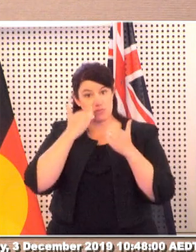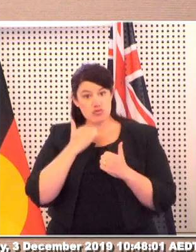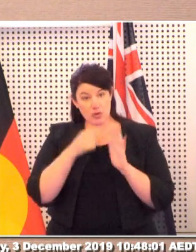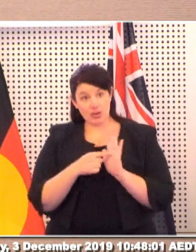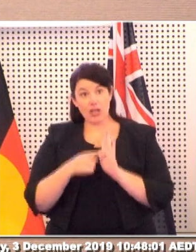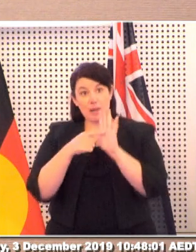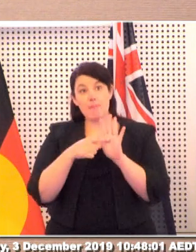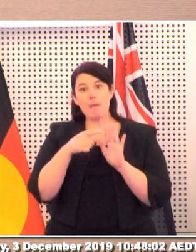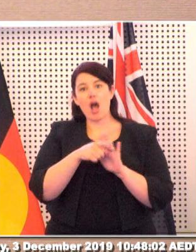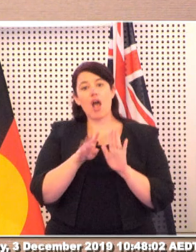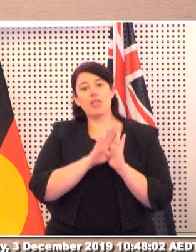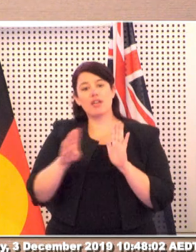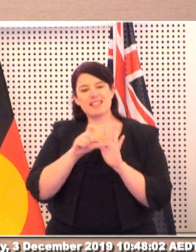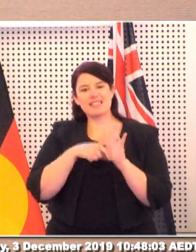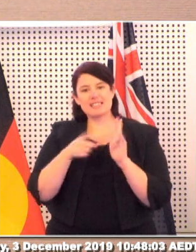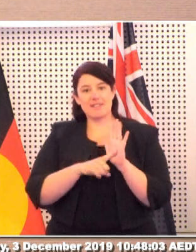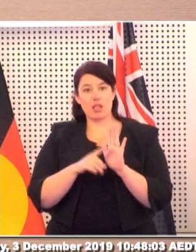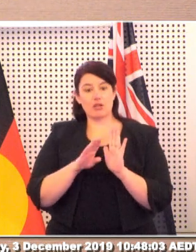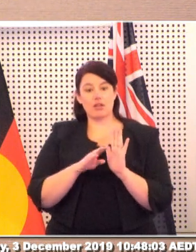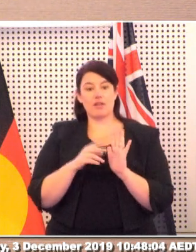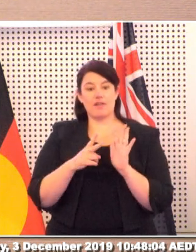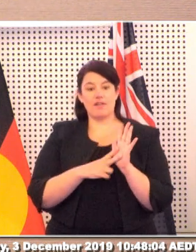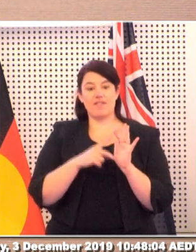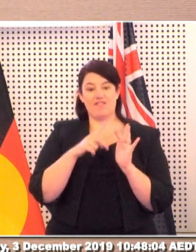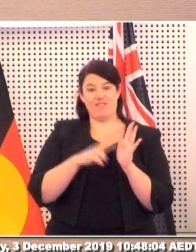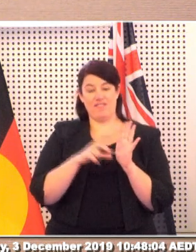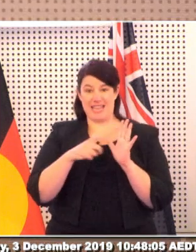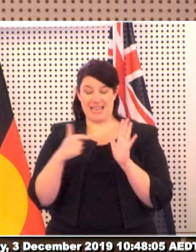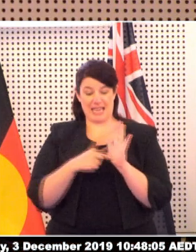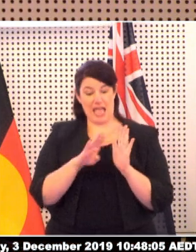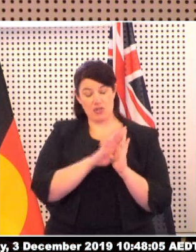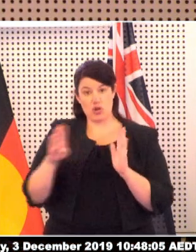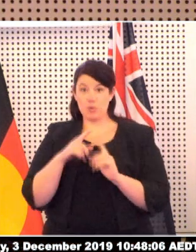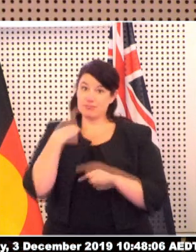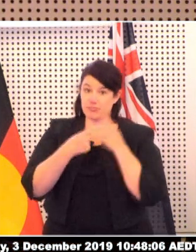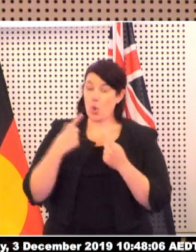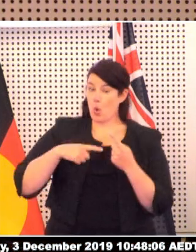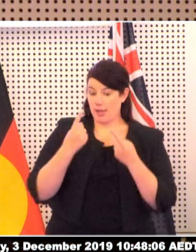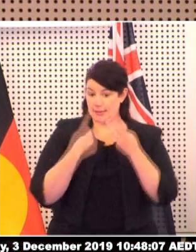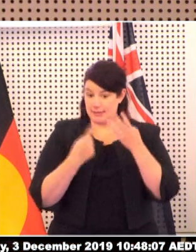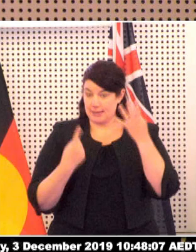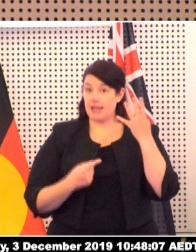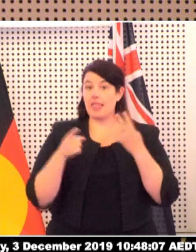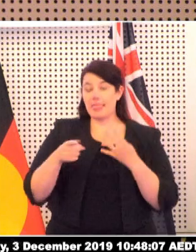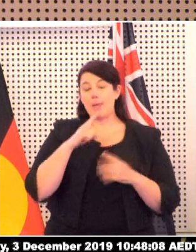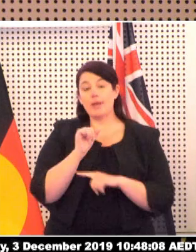Tribunal, with its lesser burden of proof, if you can prove this is the case you can ask for one of these orders to be made for up to 12 months.